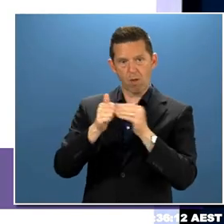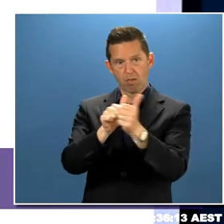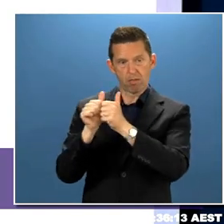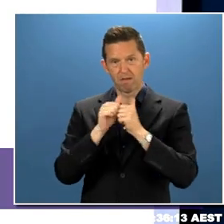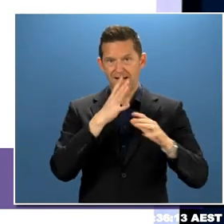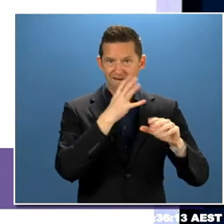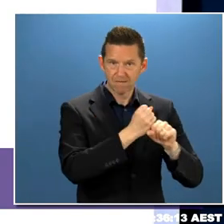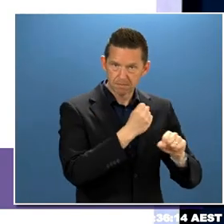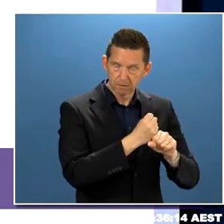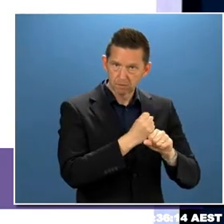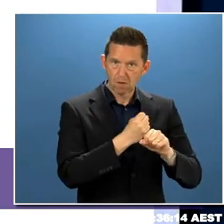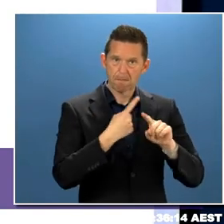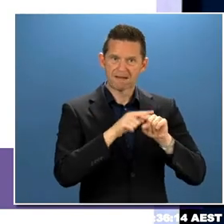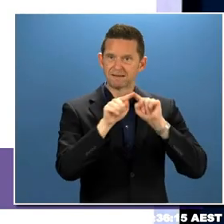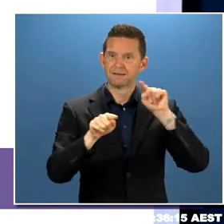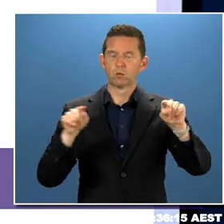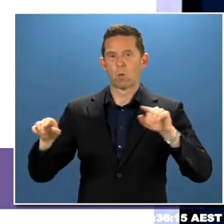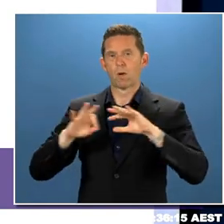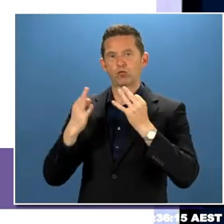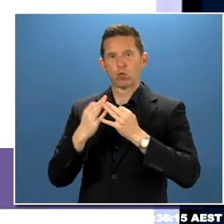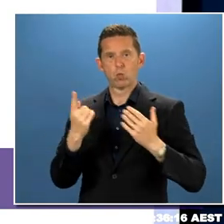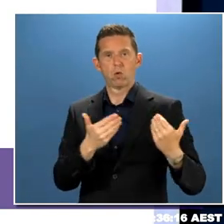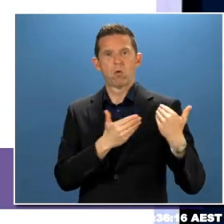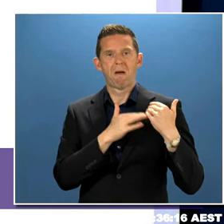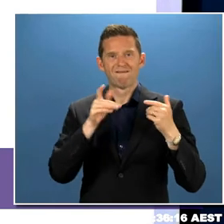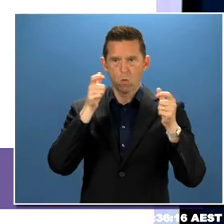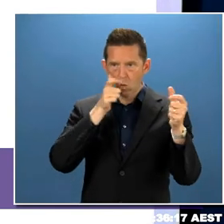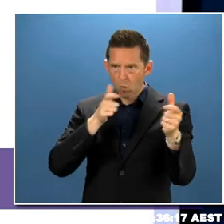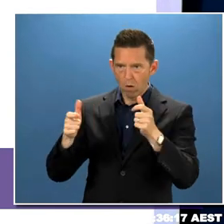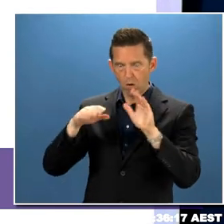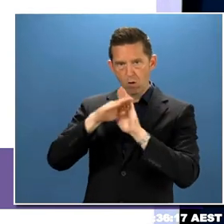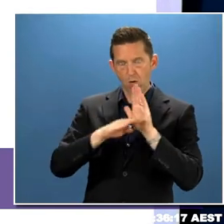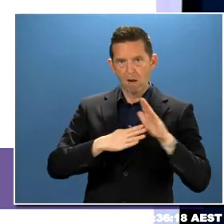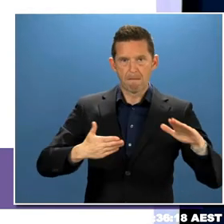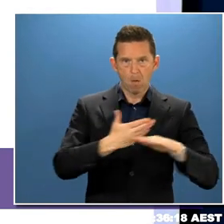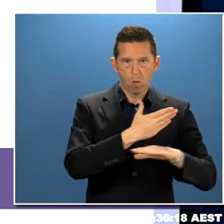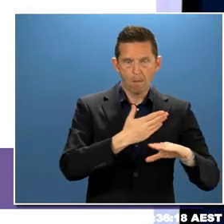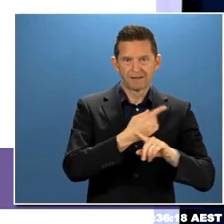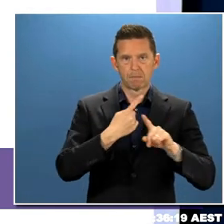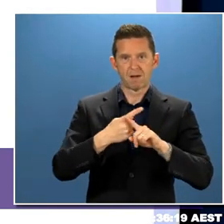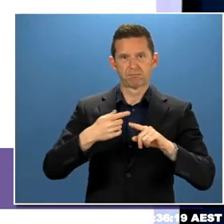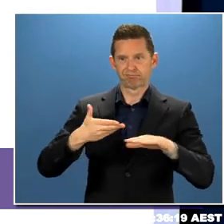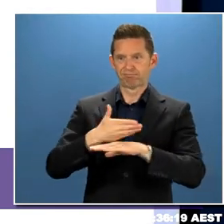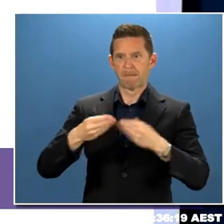institutions responsible for the regulation of employment and the labour market.